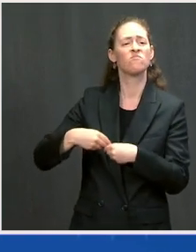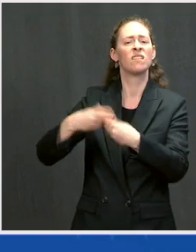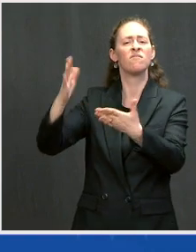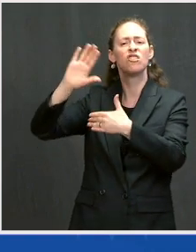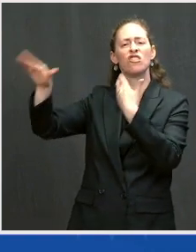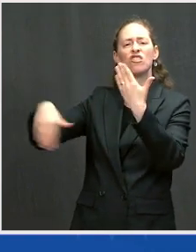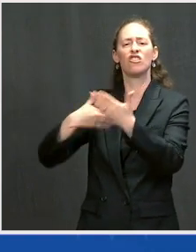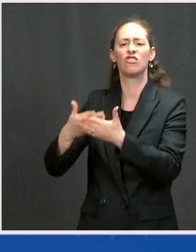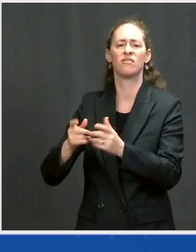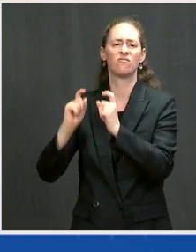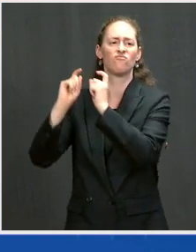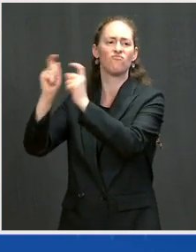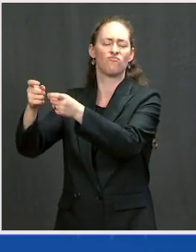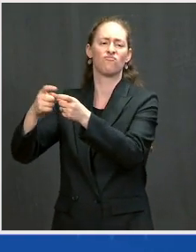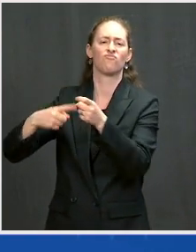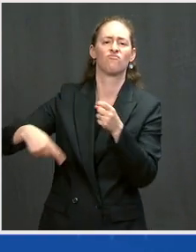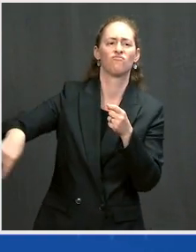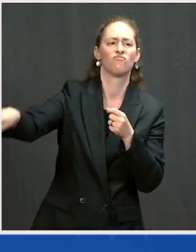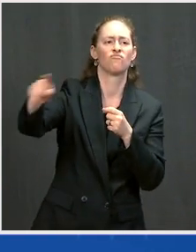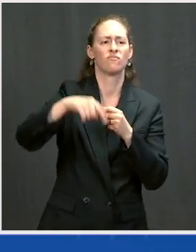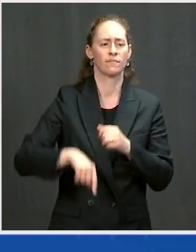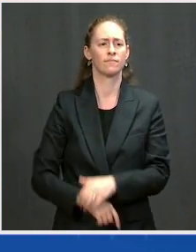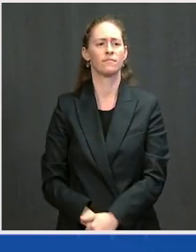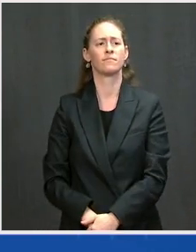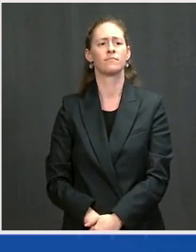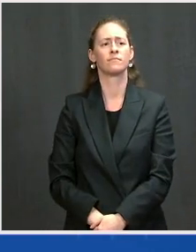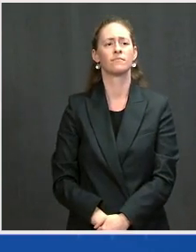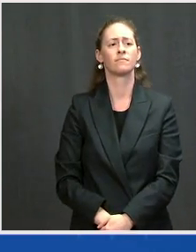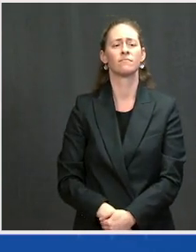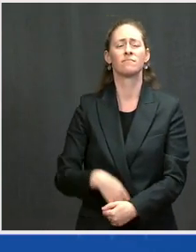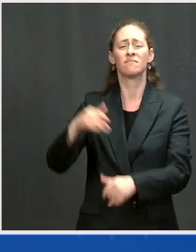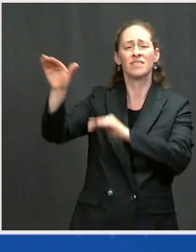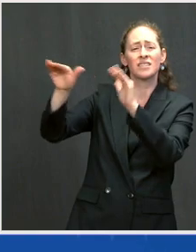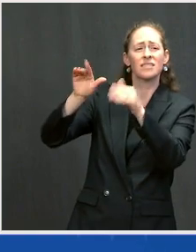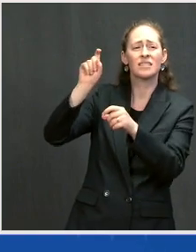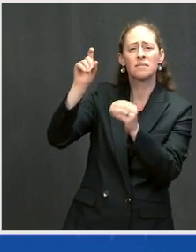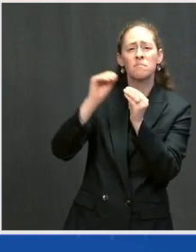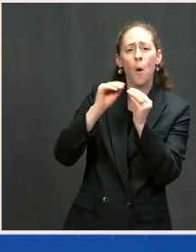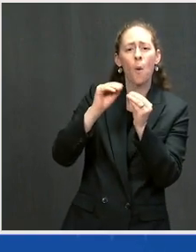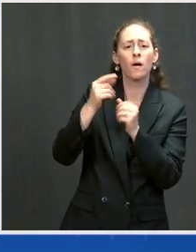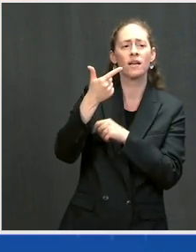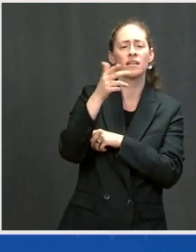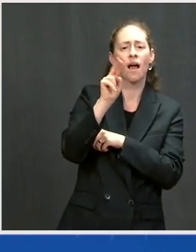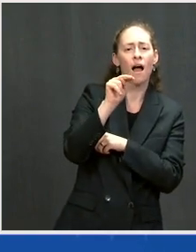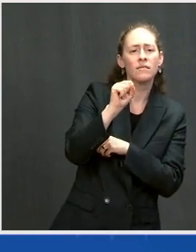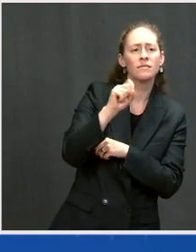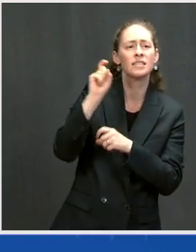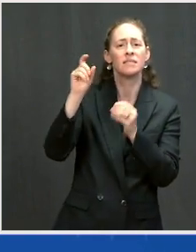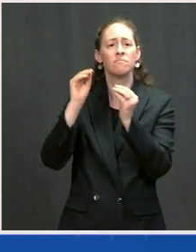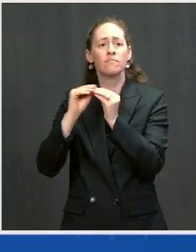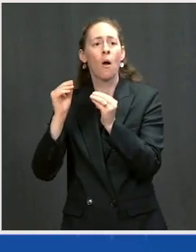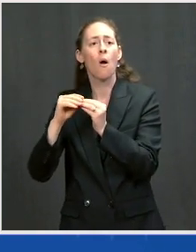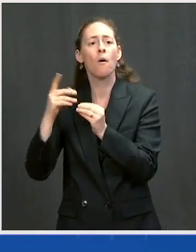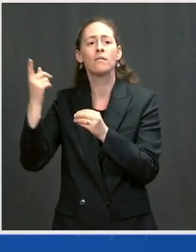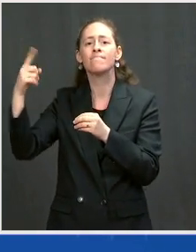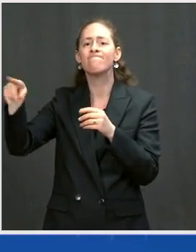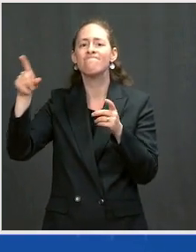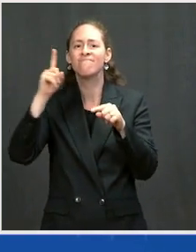only to be told that the guns were supporting other besieged units. Then, two mortar rounds landed directly in Puckett’s foxhole,